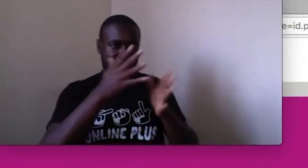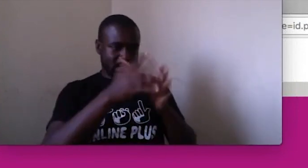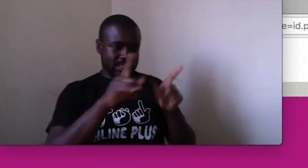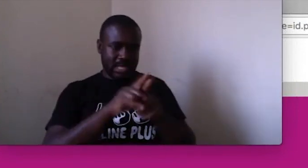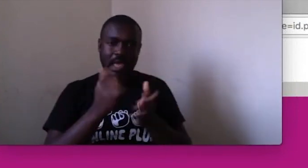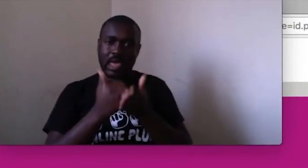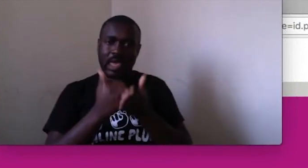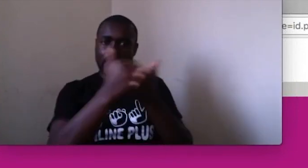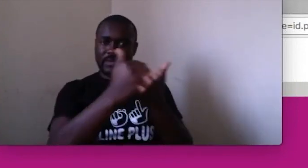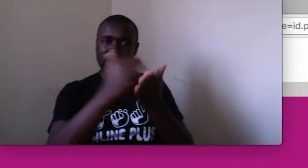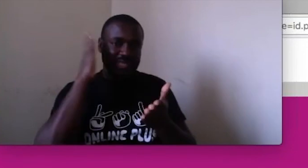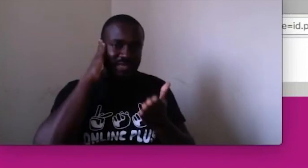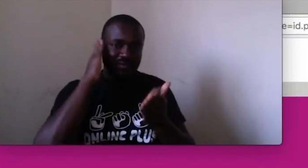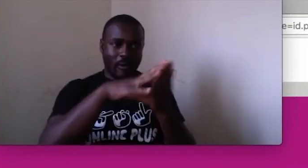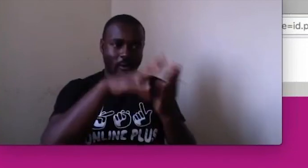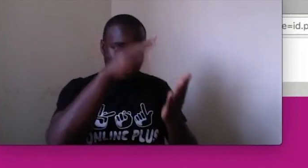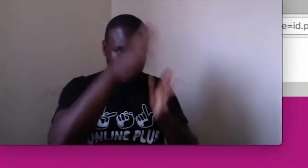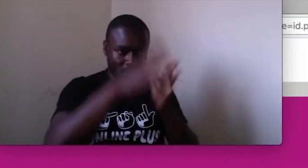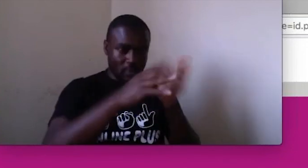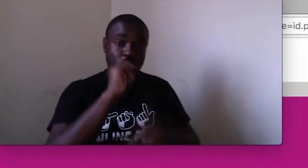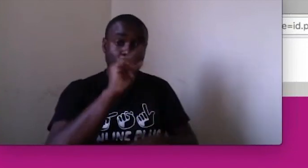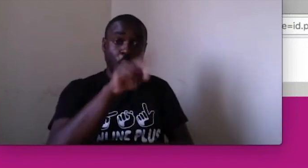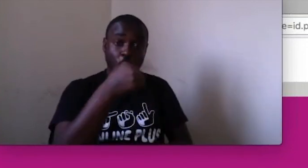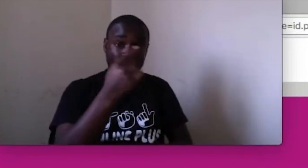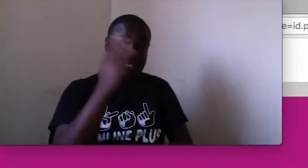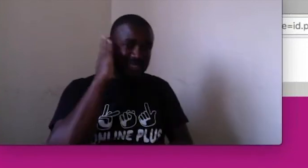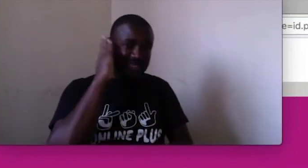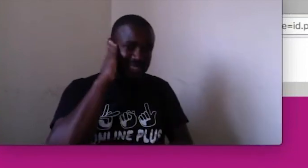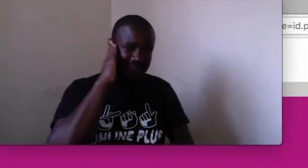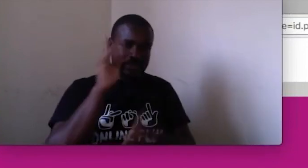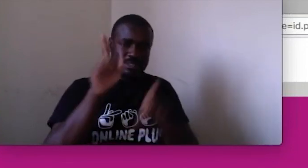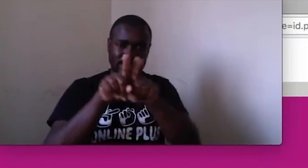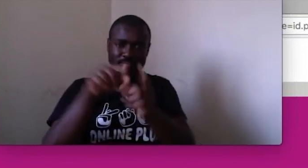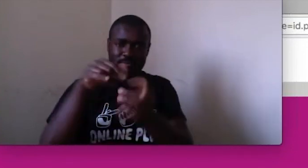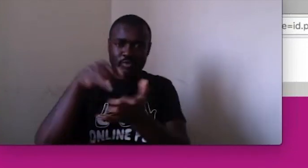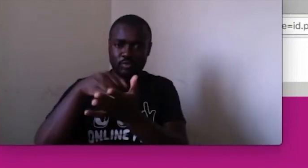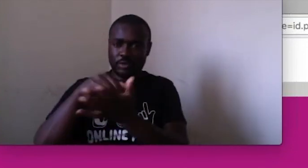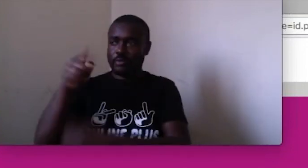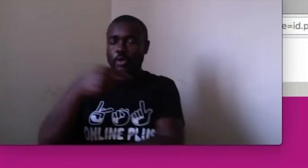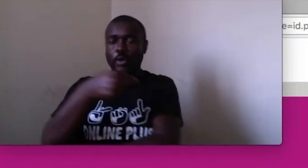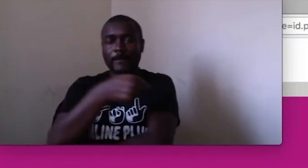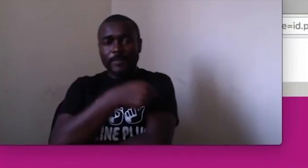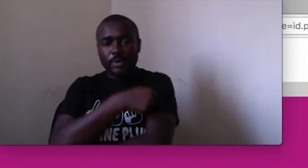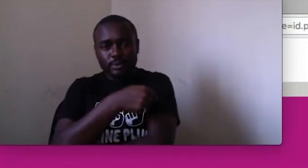really identify with them how we can help the Deaf not only the Deaf but also